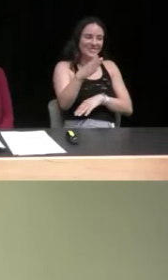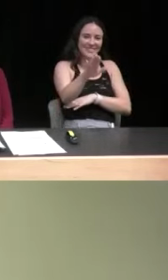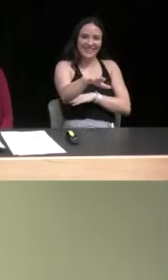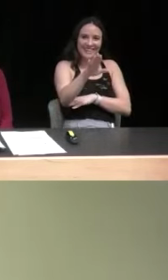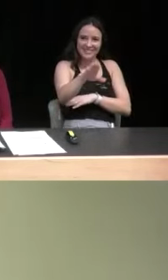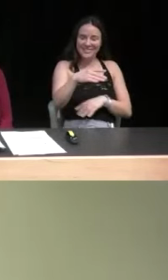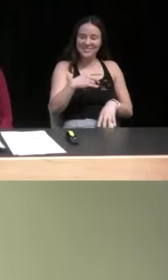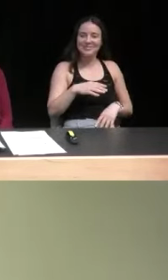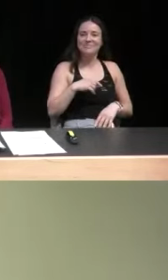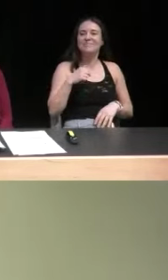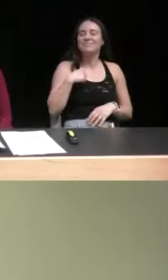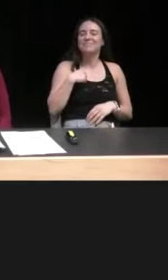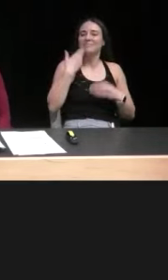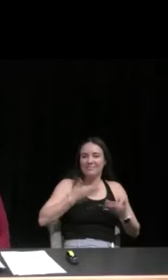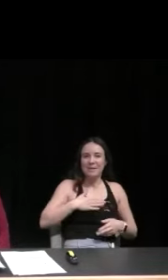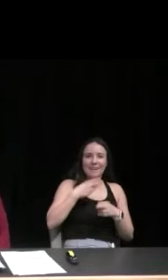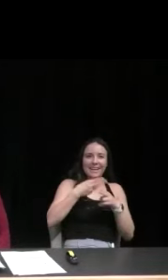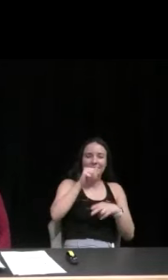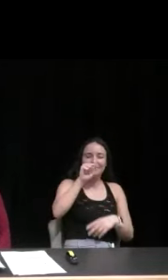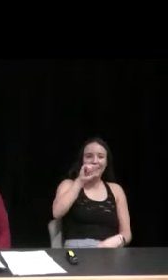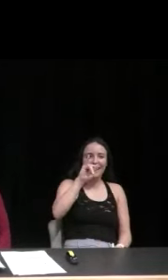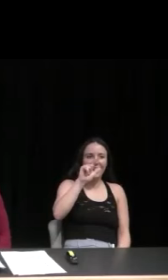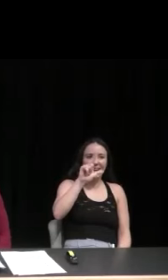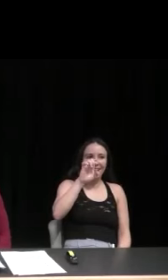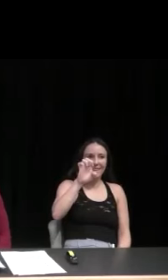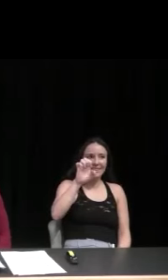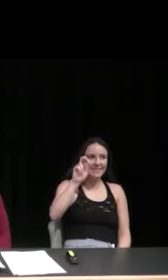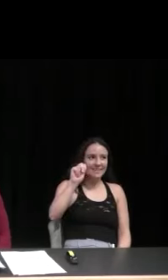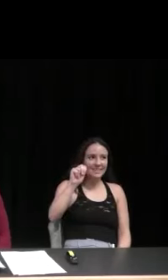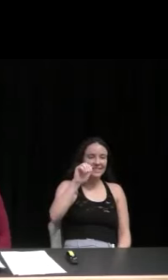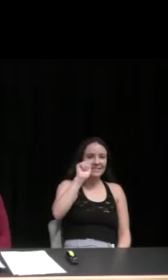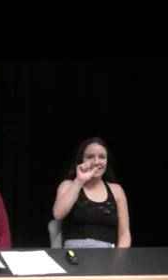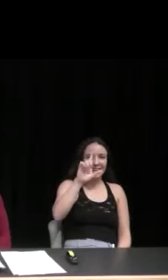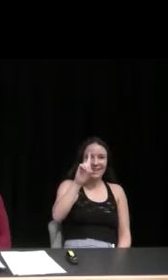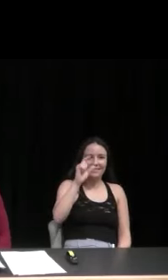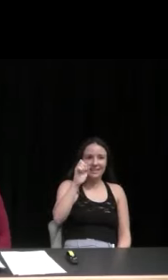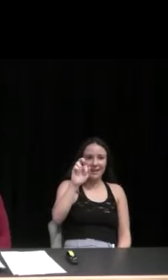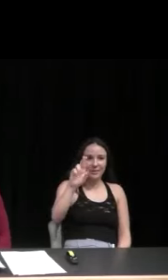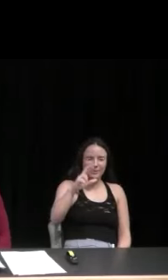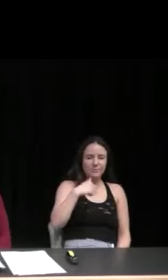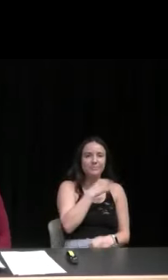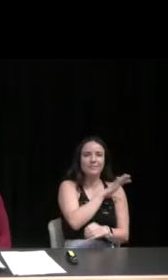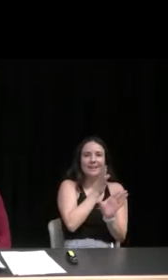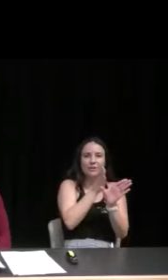wonderful thanks so much good afternoon everybody my name is eileene Eileen Alder